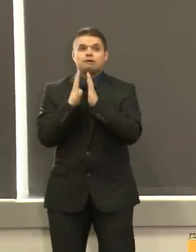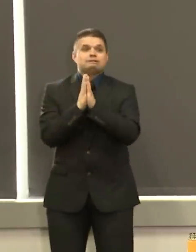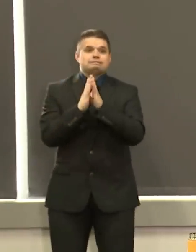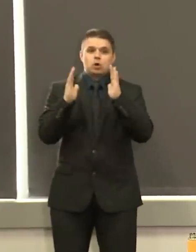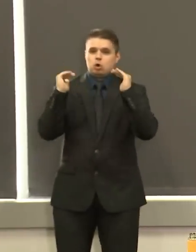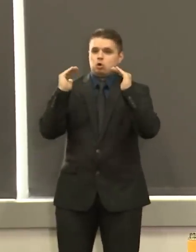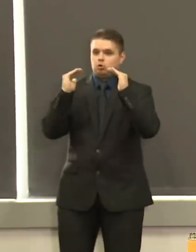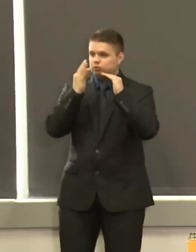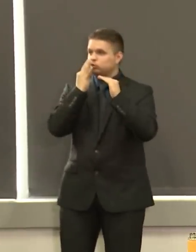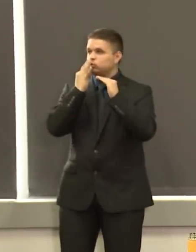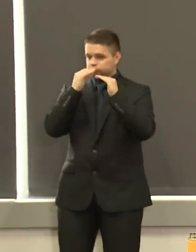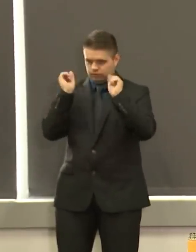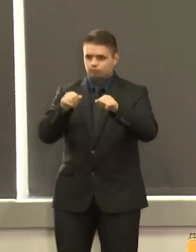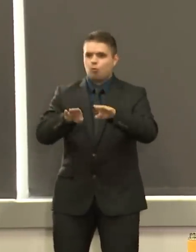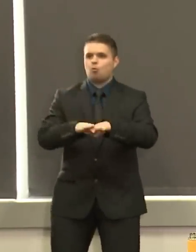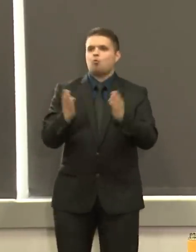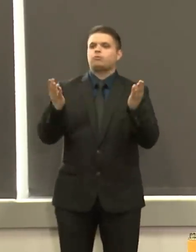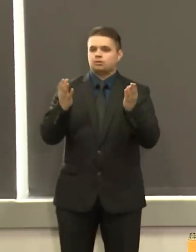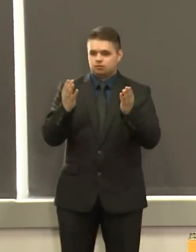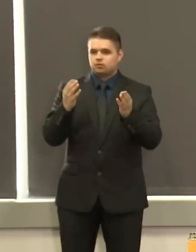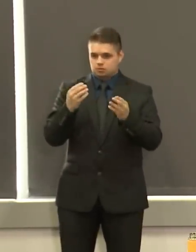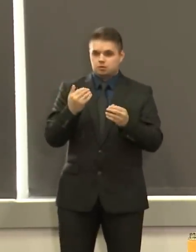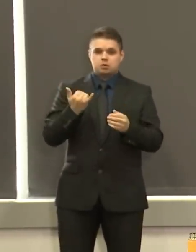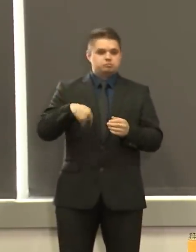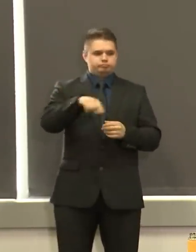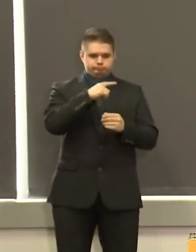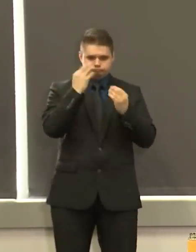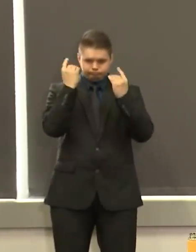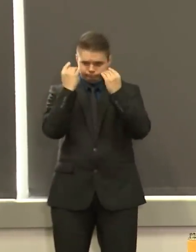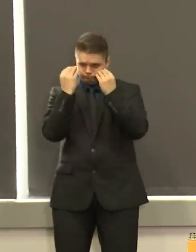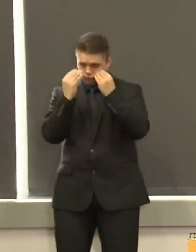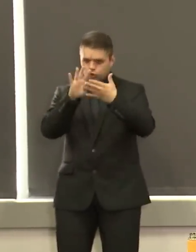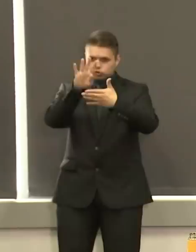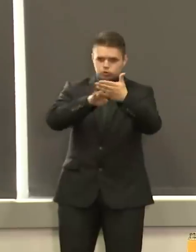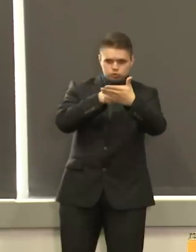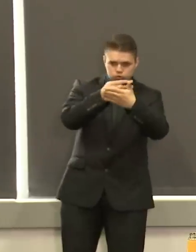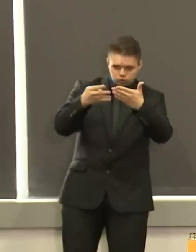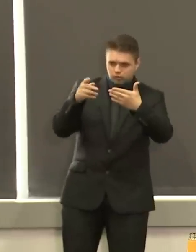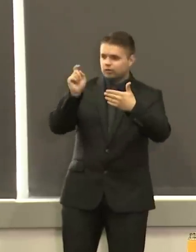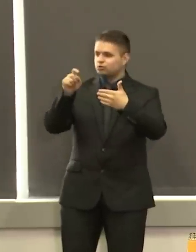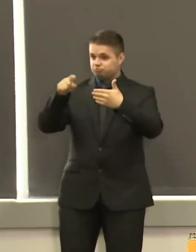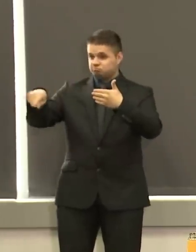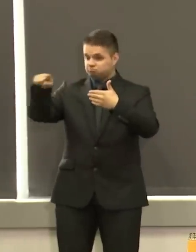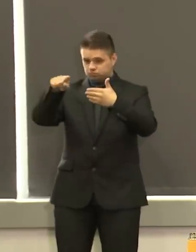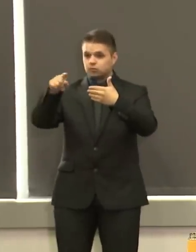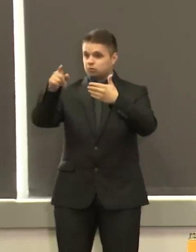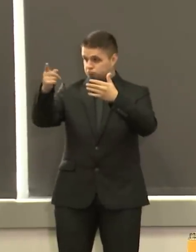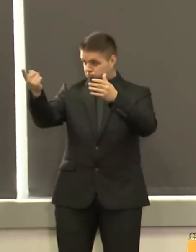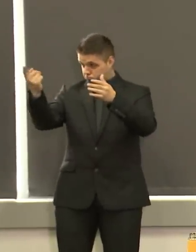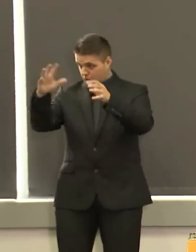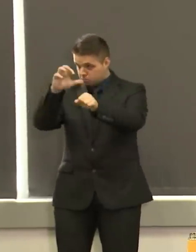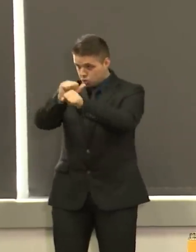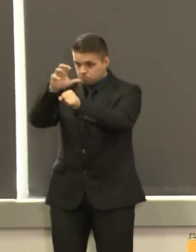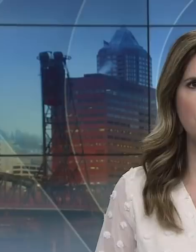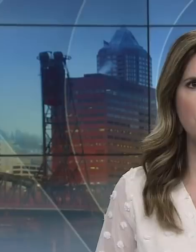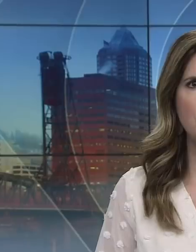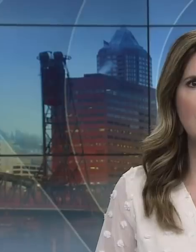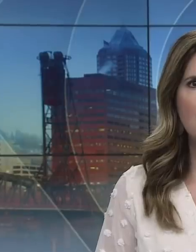AND THREE, THEY HAVE TO SUPPORT THE HEALTHCARE WORK AND THREE, THEY HAVE TO SUPPORT THE HEALTHCARE WORK FORCE. THE HEALTHCARE WORK FORCE. THE HEALTHCARE WORK FORCE. >> THE HEALTHCARE WORK FORCE. >> MANY THE HEALTHCARE WORK FORCE. >> MANY OREGONIANS THE HEALTHCARE WORK FORCE. >> MANY OREGONIANS HAVE THE HEALTHCARE WORK FORCE. >> MANY OREGONIANS HAVE BEEN MANY OREGONIANS HAVE BEEN MANY OREGONIANS HAVE BEEN HOPING MANY OREGONIANS HAVE BEEN HOPING FOR MANY OREGONIANS HAVE BEEN HOPING FOR THIS MANY OREGONIANS HAVE BEEN HOPING FOR THIS NEWS. HOPING FOR THIS NEWS. HOPING FOR THIS NEWS. BECAUSE HOPING FOR THIS NEWS. BECAUSE IT HOPING FOR THIS NEWS. BECAUSE IT MEANS HOPING FOR THIS NEWS. BECAUSE IT MEANS WE HOPING FOR THIS NEWS. BECAUSE IT MEANS WE CAN HOPING FOR THIS NEWS. BECAUSE IT MEANS WE CAN NOW BECAUSE IT MEANS WE CAN NOW BECAUSE IT MEANS WE CAN NOW START BECAUSE IT MEANS WE CAN NOW START TO BECAUSE IT MEANS WE CAN NOW START TO THINK BECAUSE IT MEANS WE CAN NOW START TO THINK ABOUT